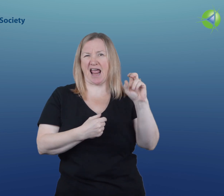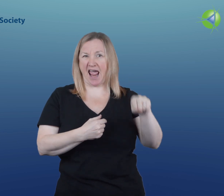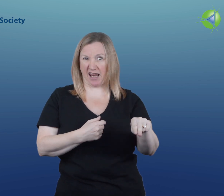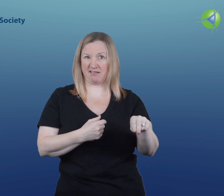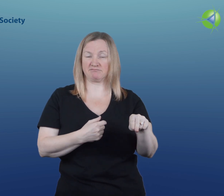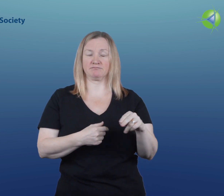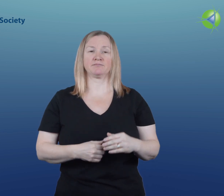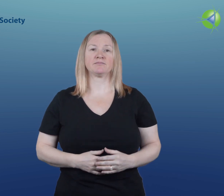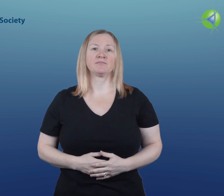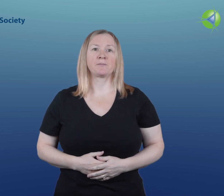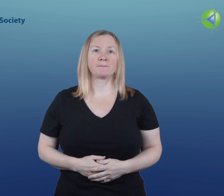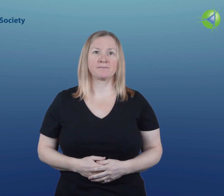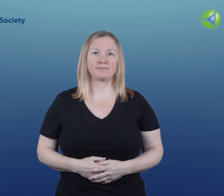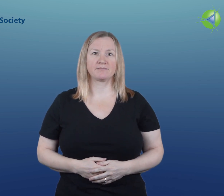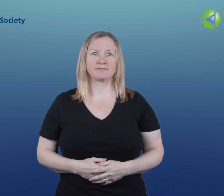of ECS and ECN for people with disabilities.